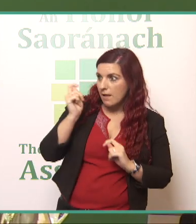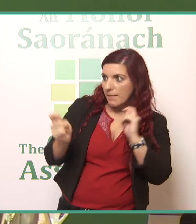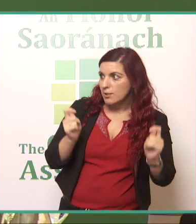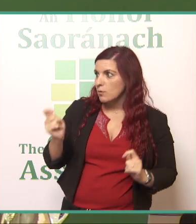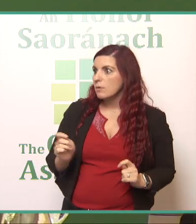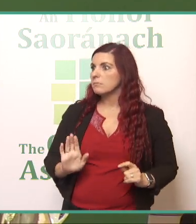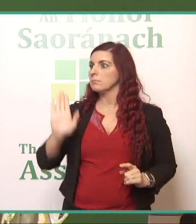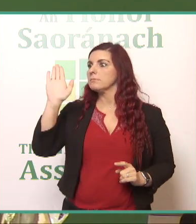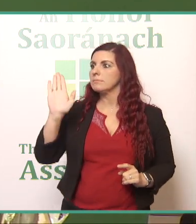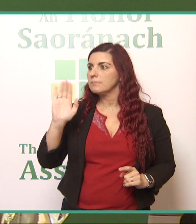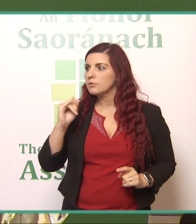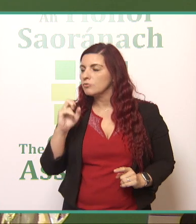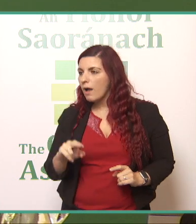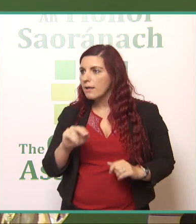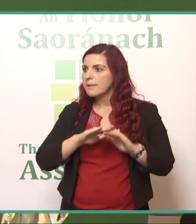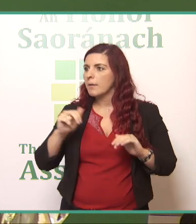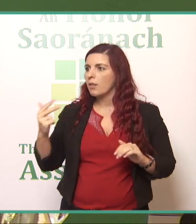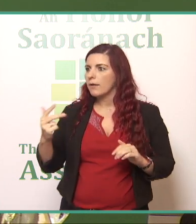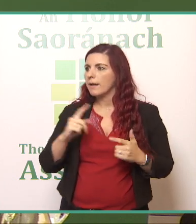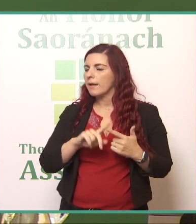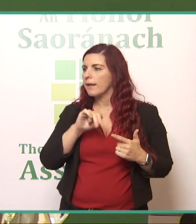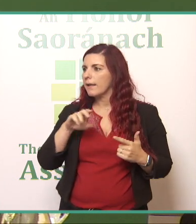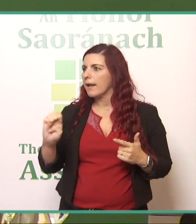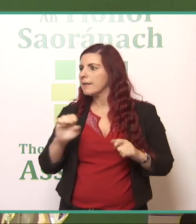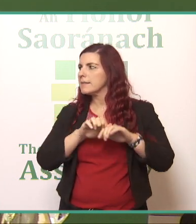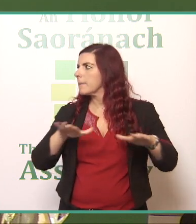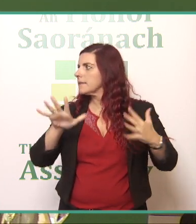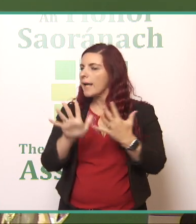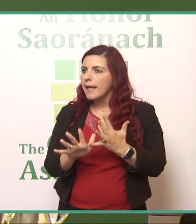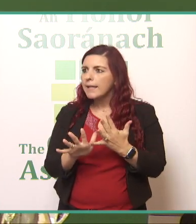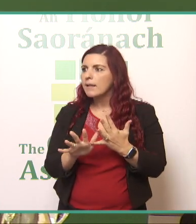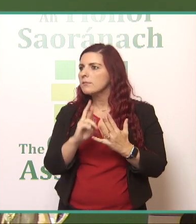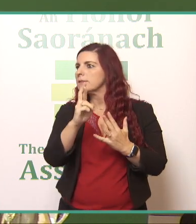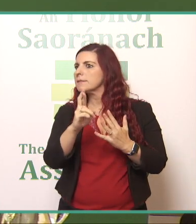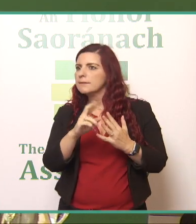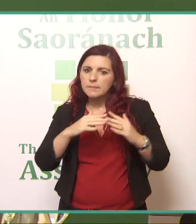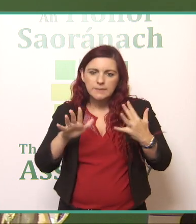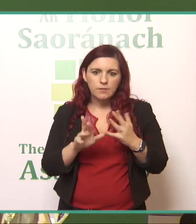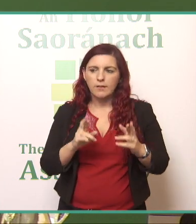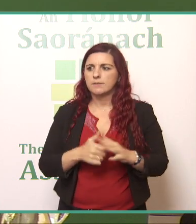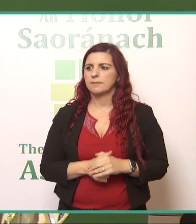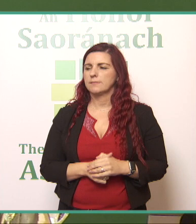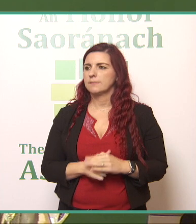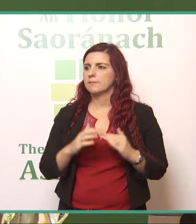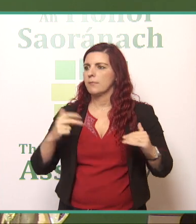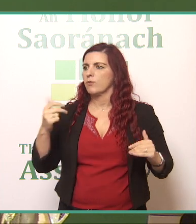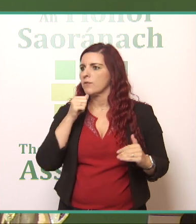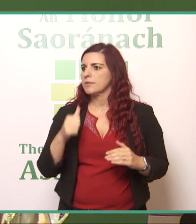so we've done a table three and we have uh table ten okay so Table Three first of all